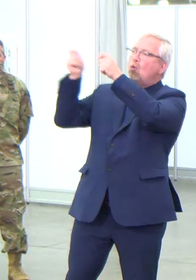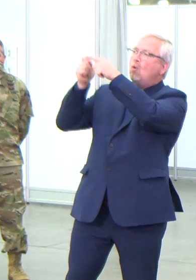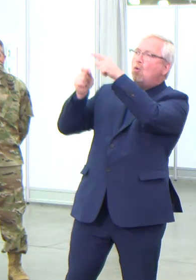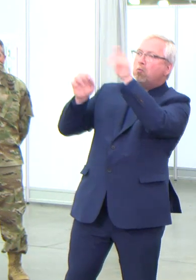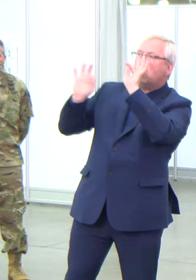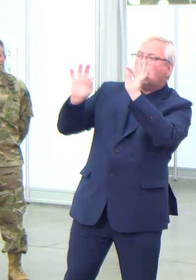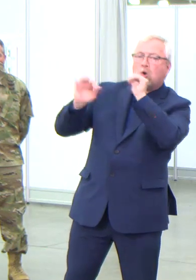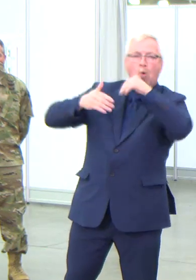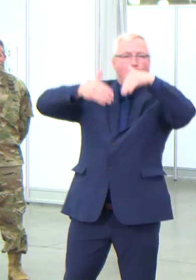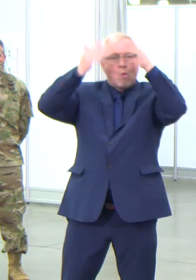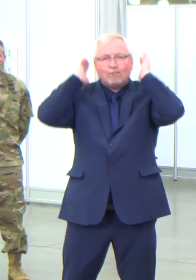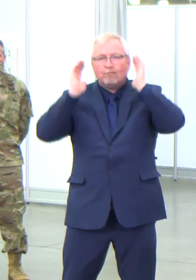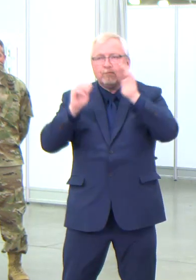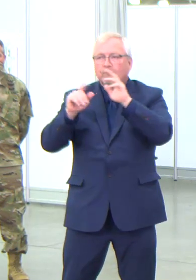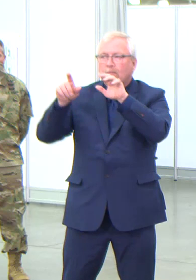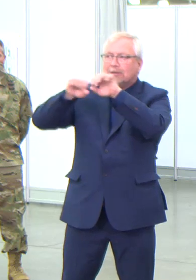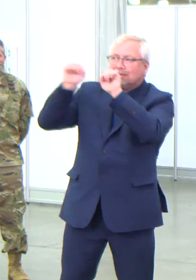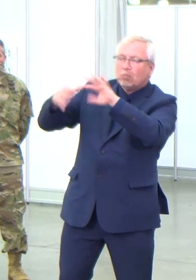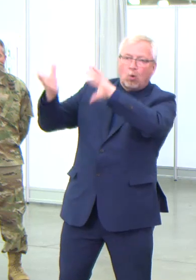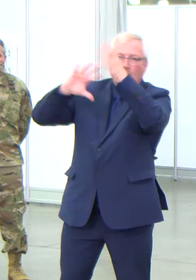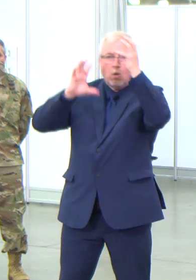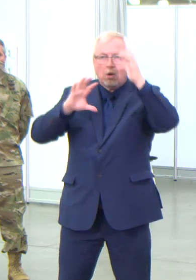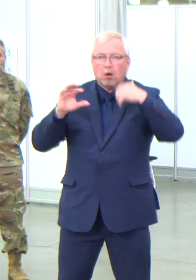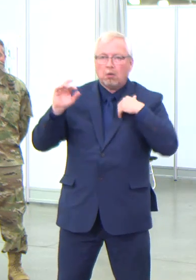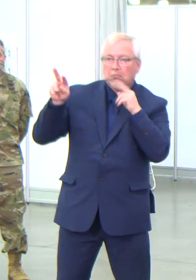of the system, it also means it will take a longer period of